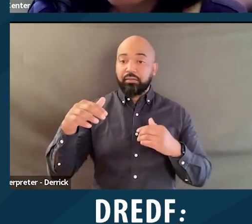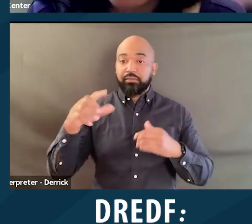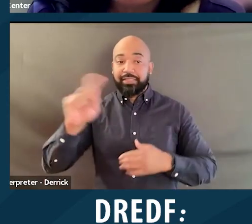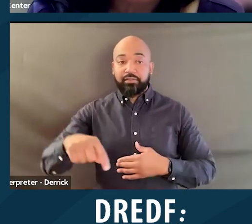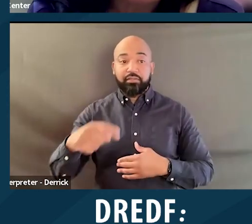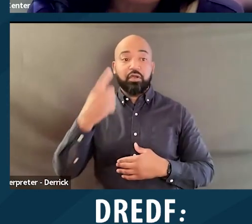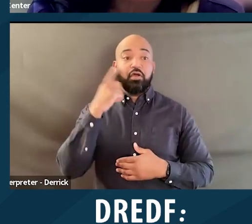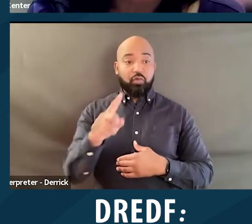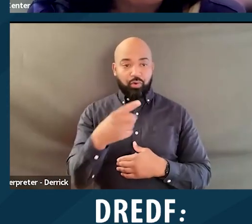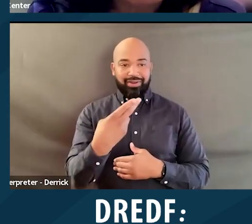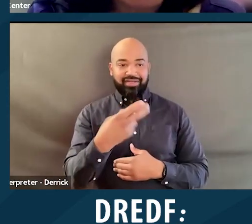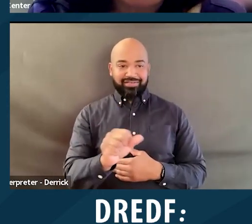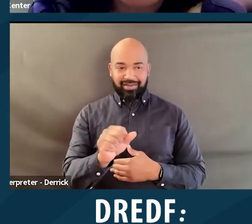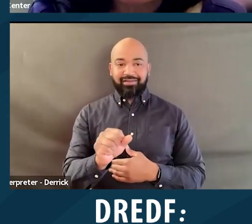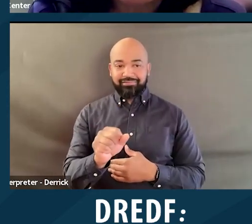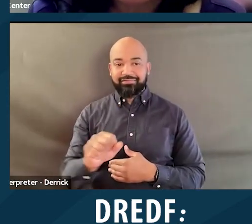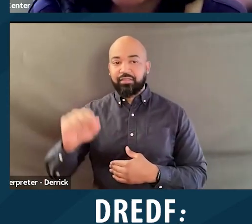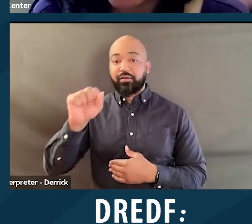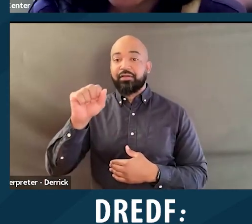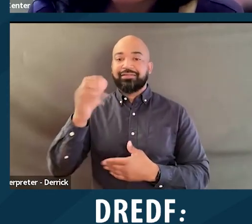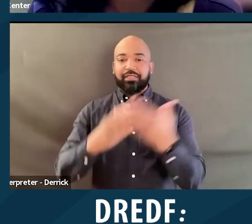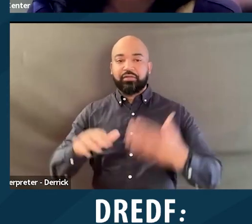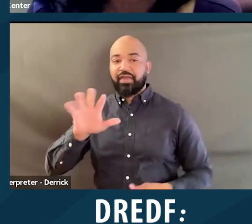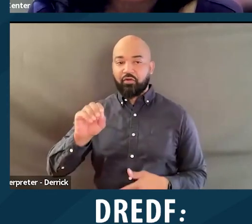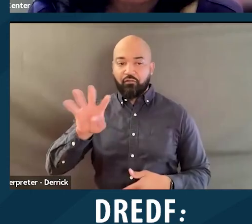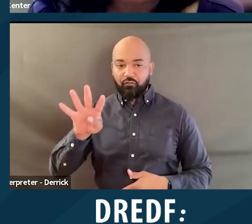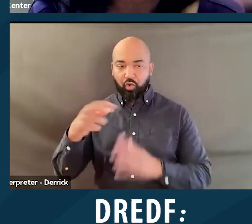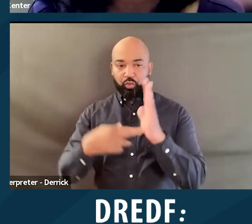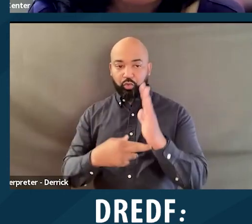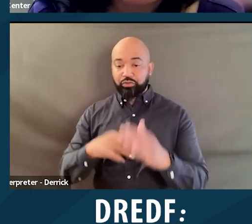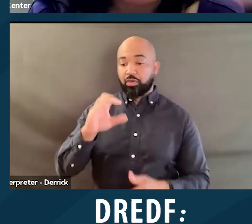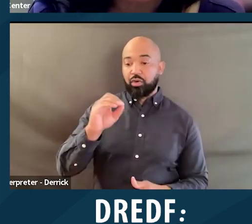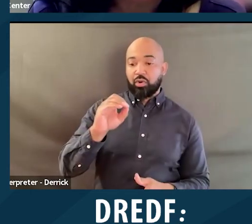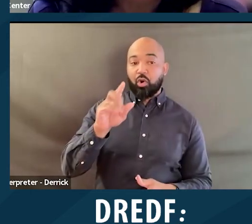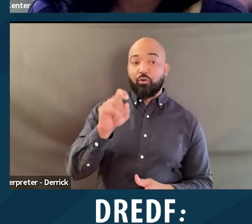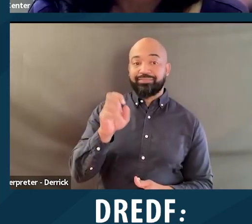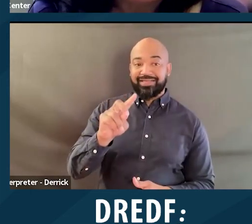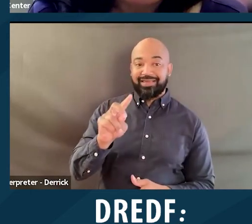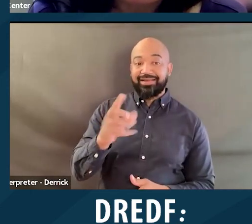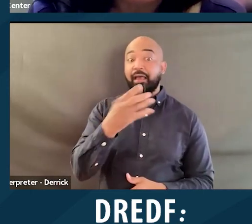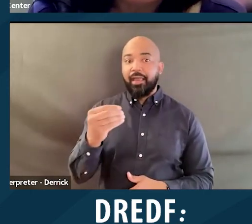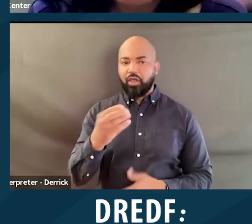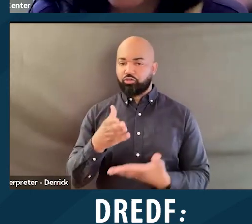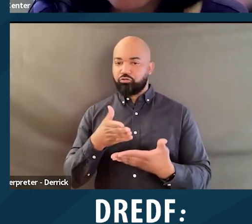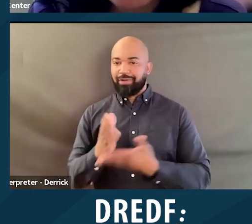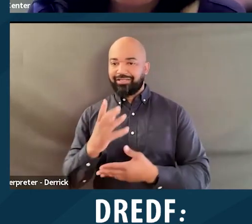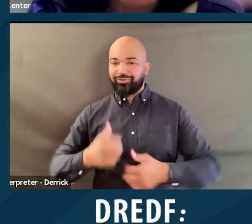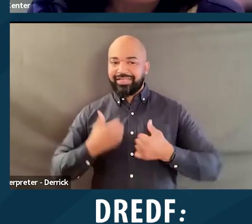This is a case filed in Federal Court in the Northern District of Texas against the updated